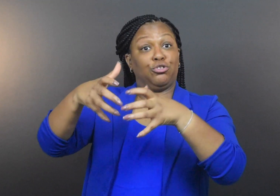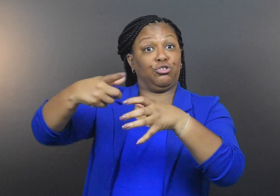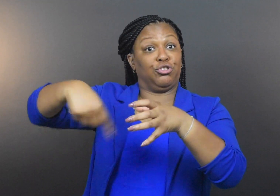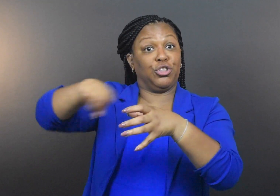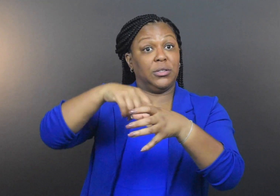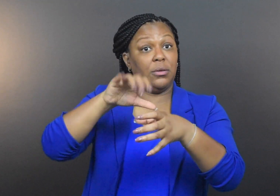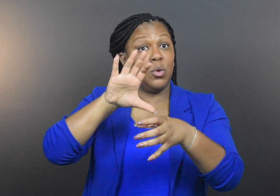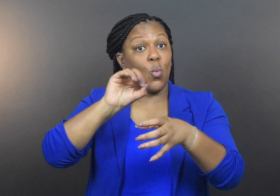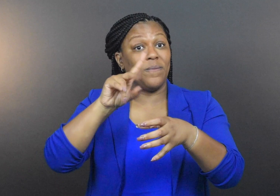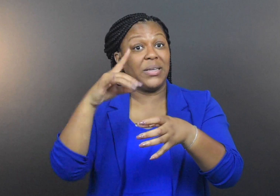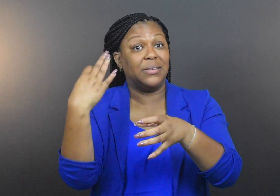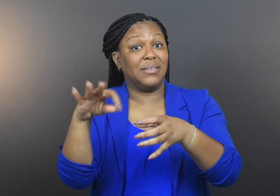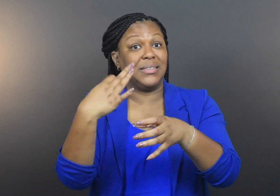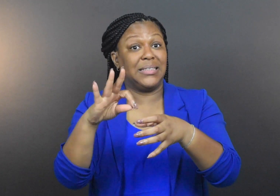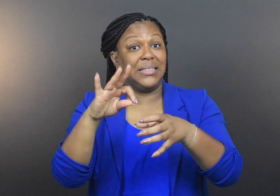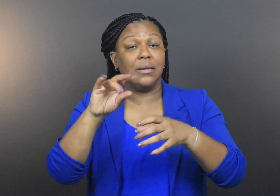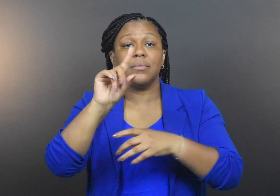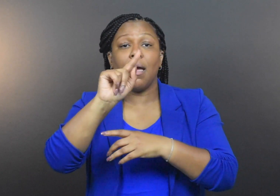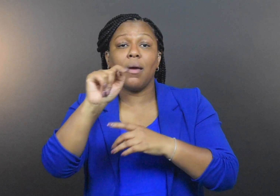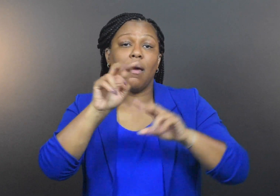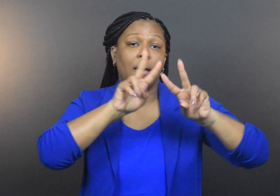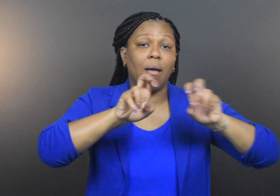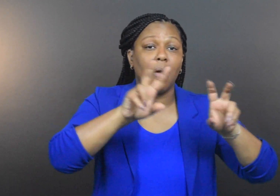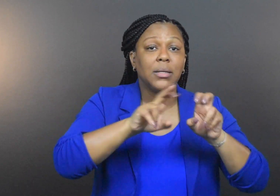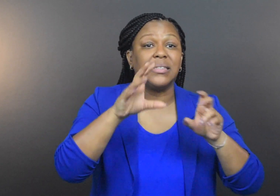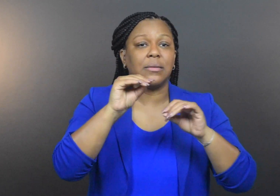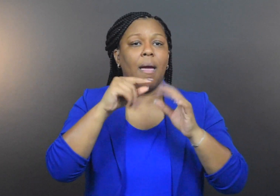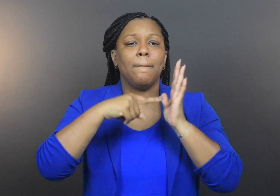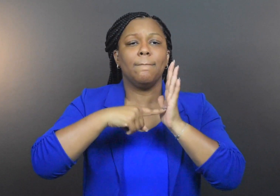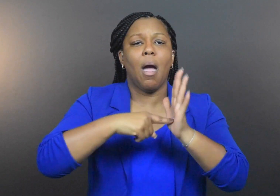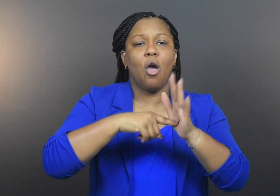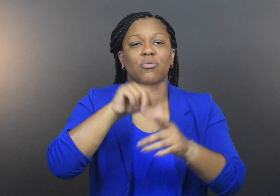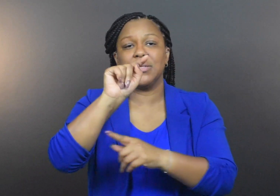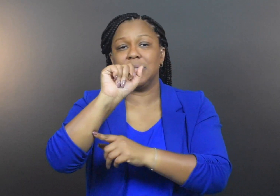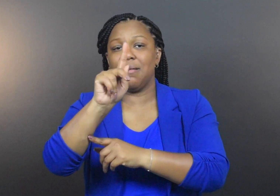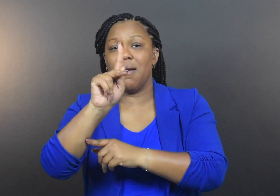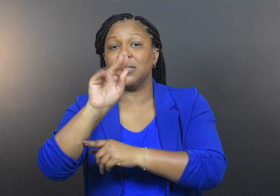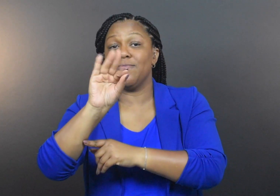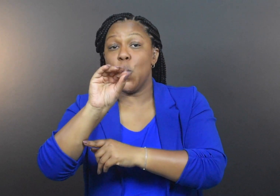Surveillance Section of the COVID-19 Data Analytics and Modeling Task Force.